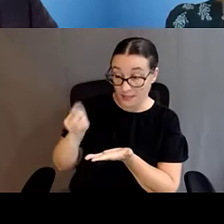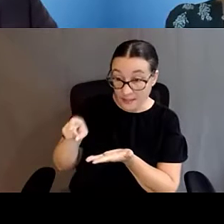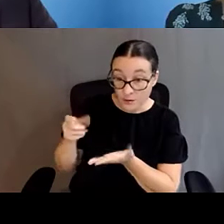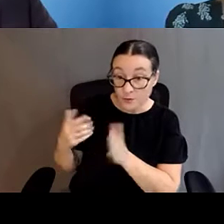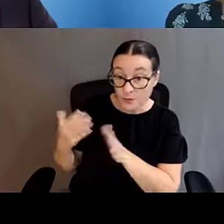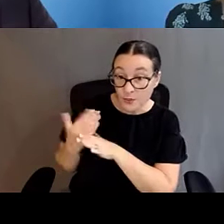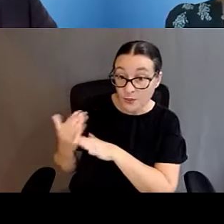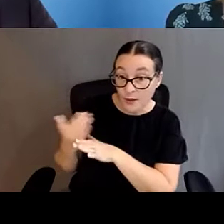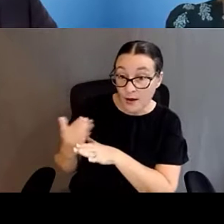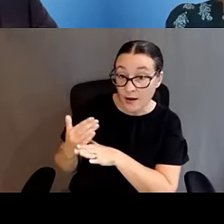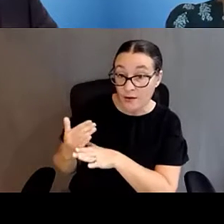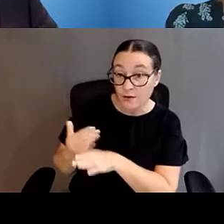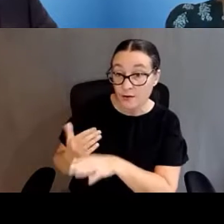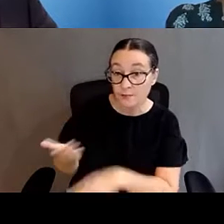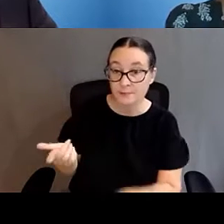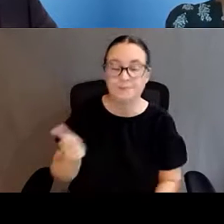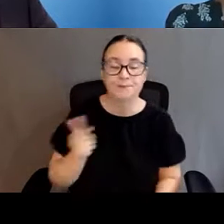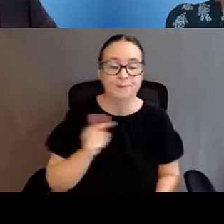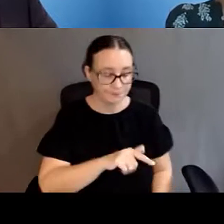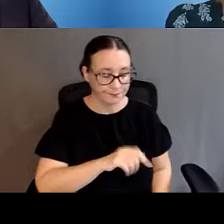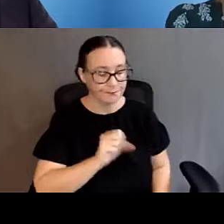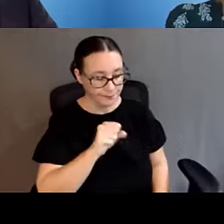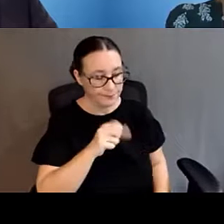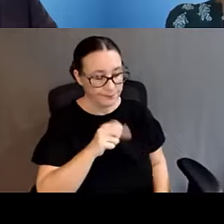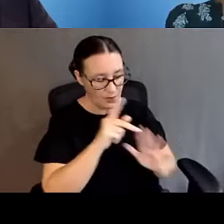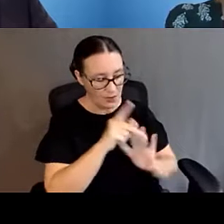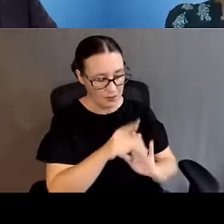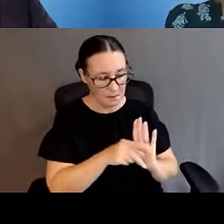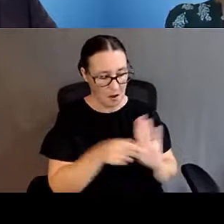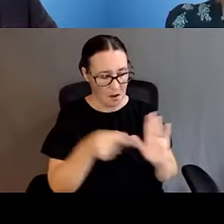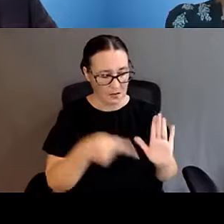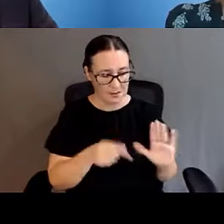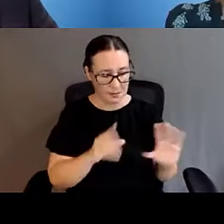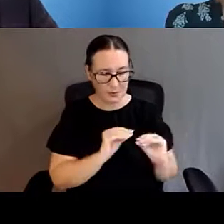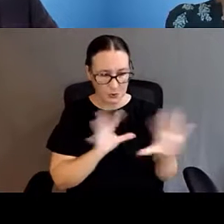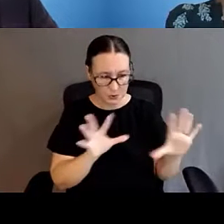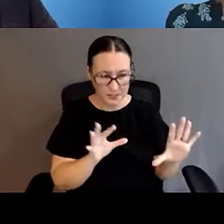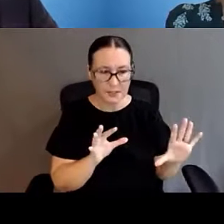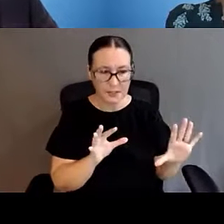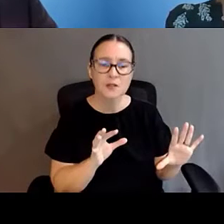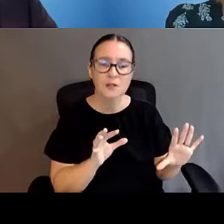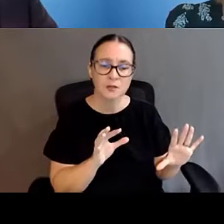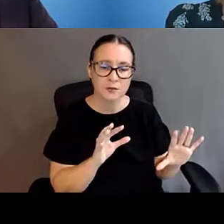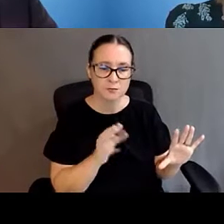Taunton Paine: Sure, so I think the policy was pretty clear back when it was published in October 2020